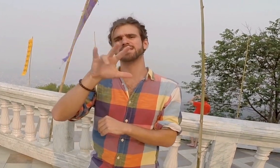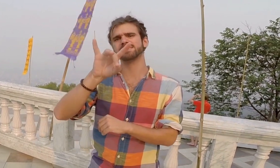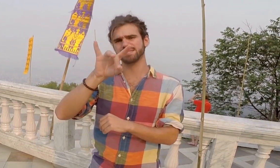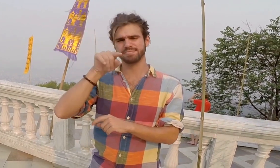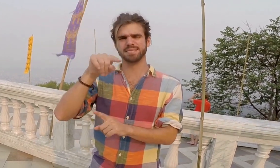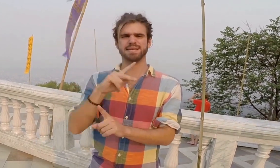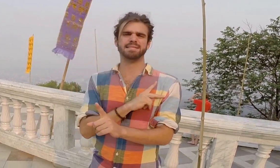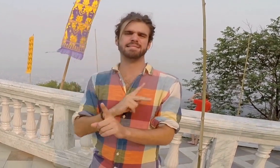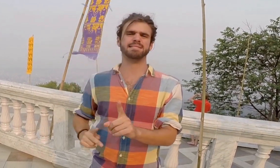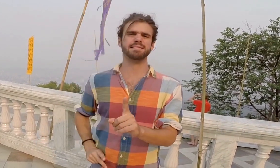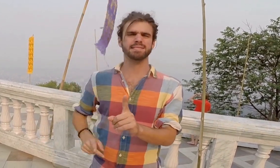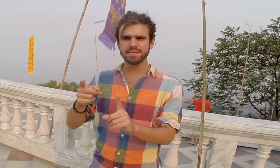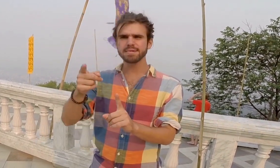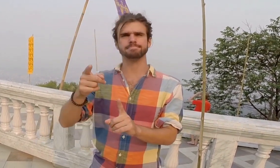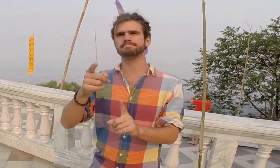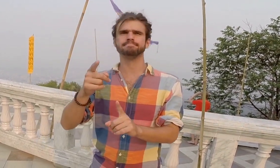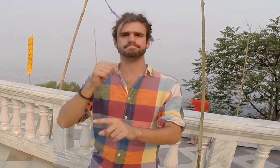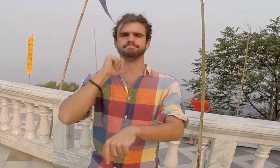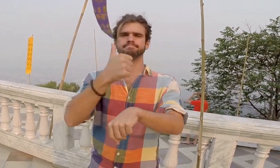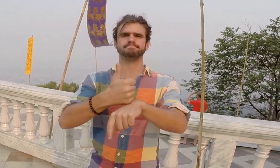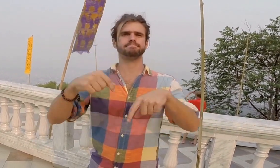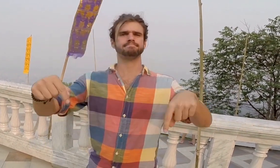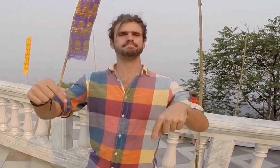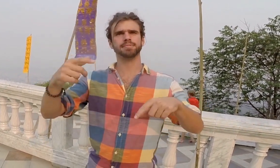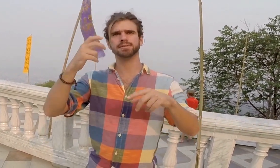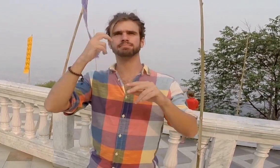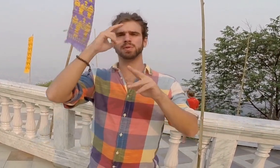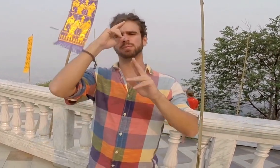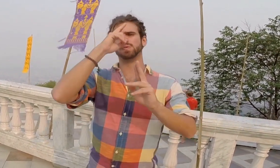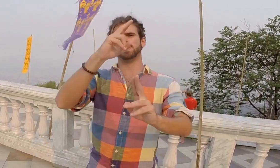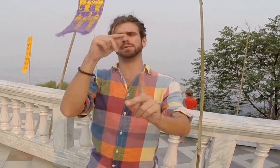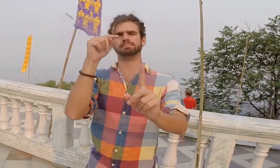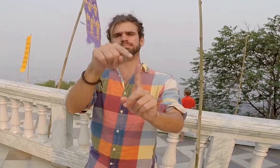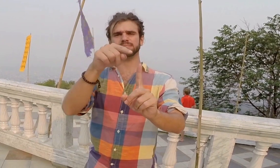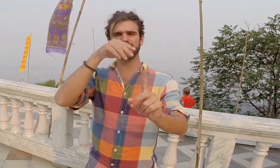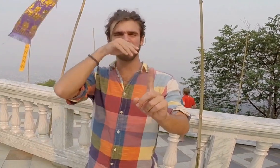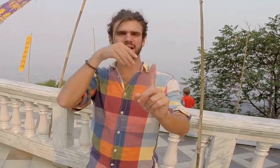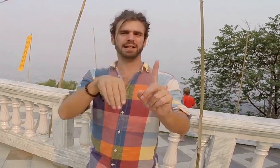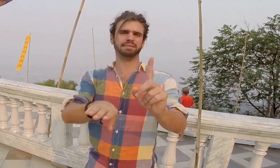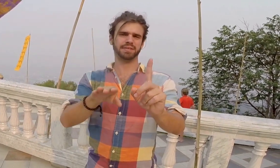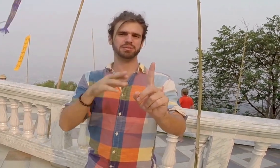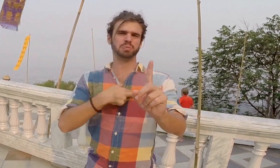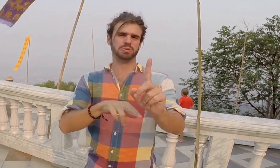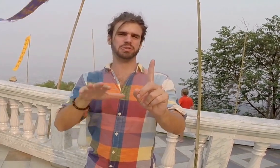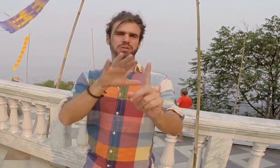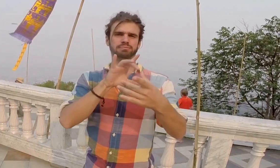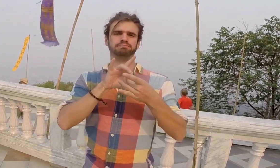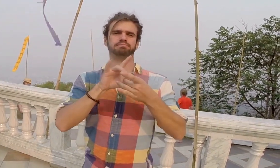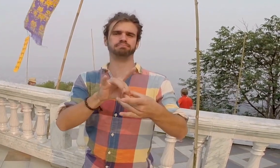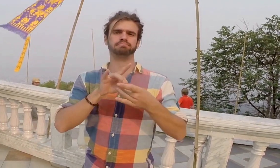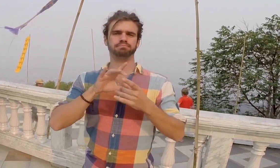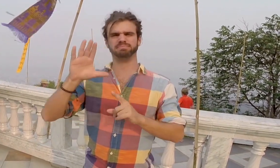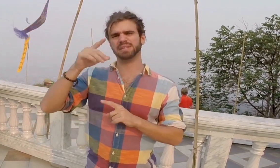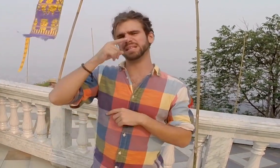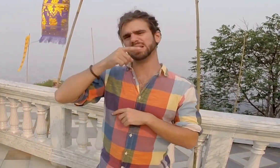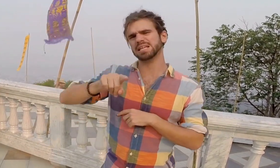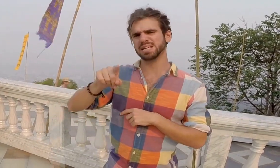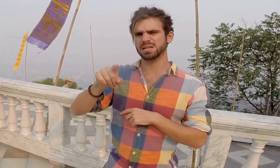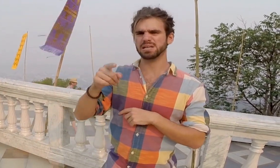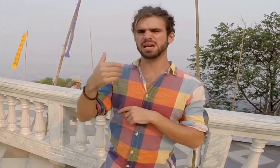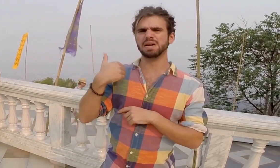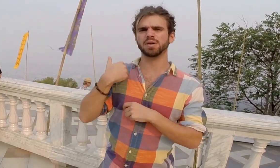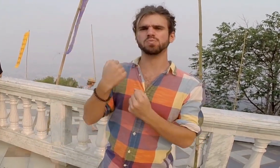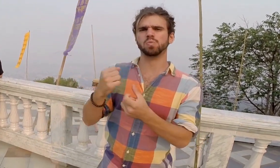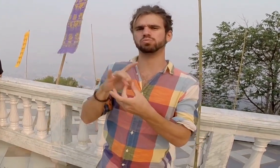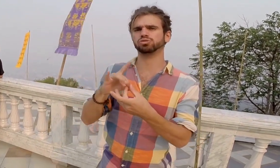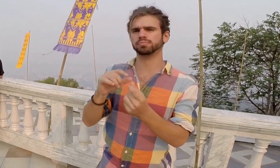The King set this place up to honor Elephants and religion. Thailand has strong relationships with Elephants.